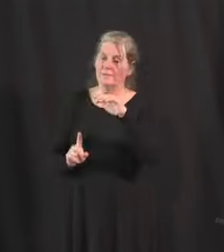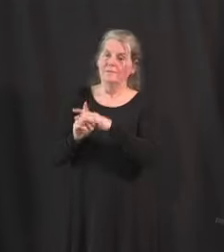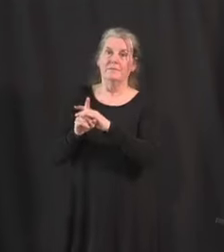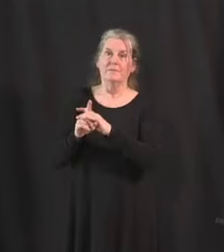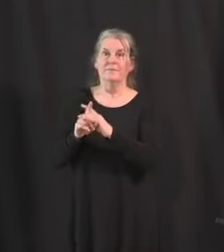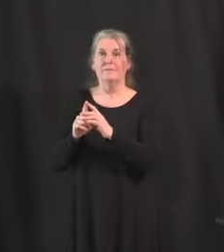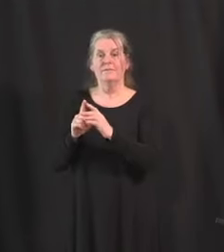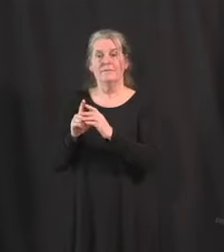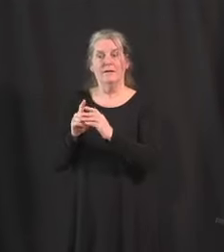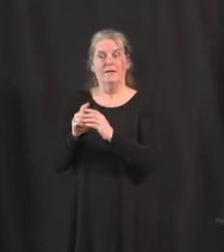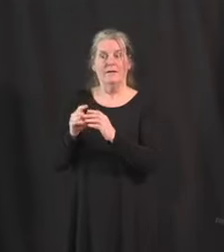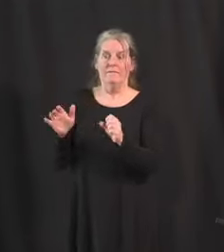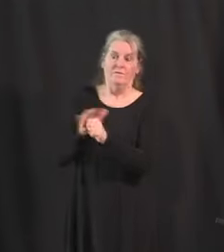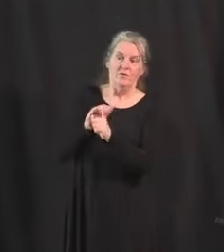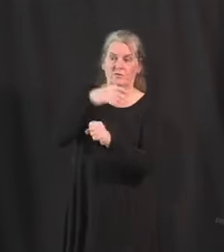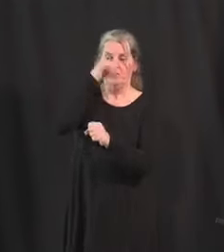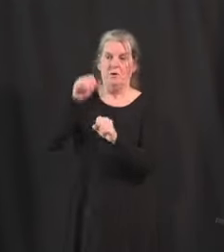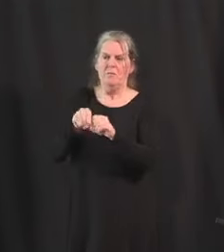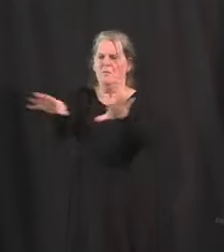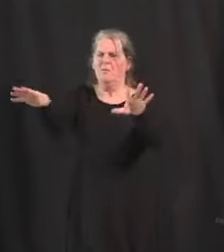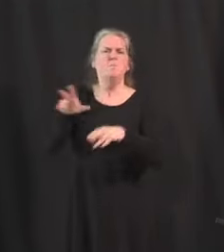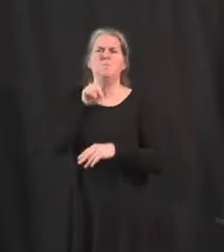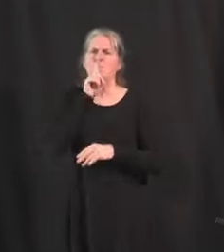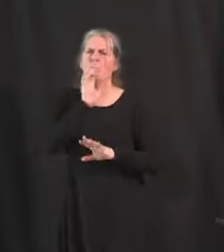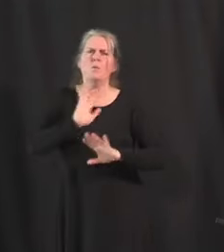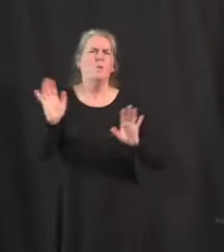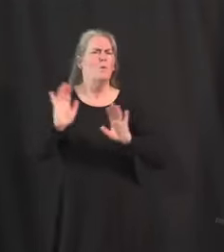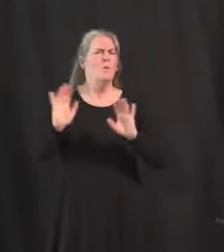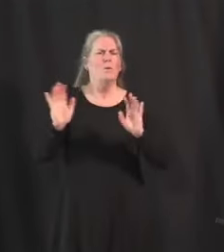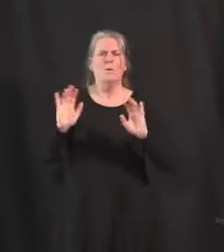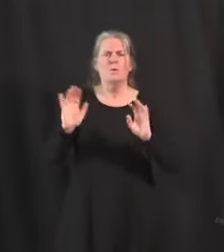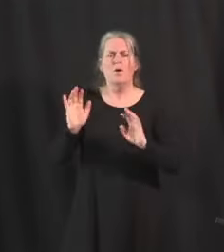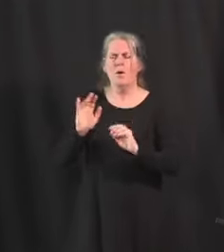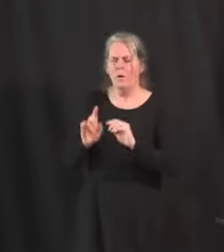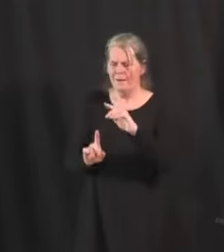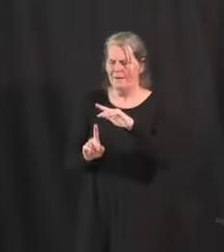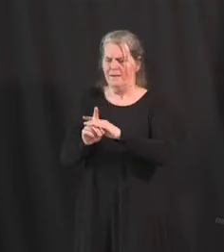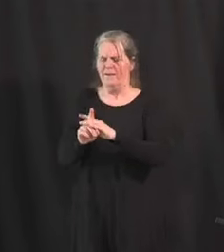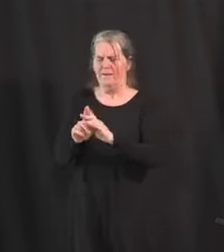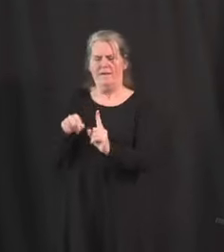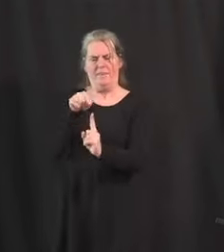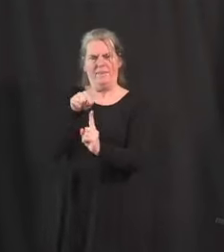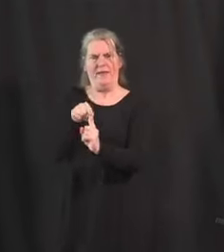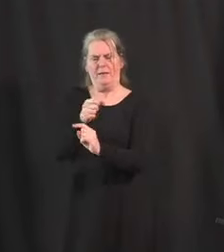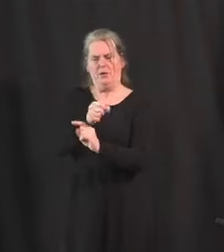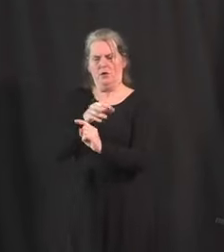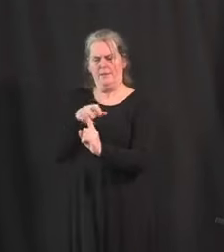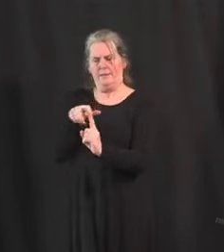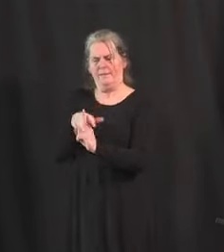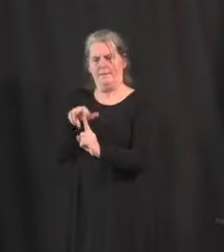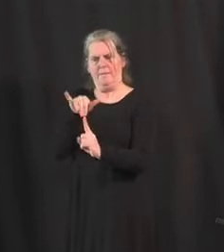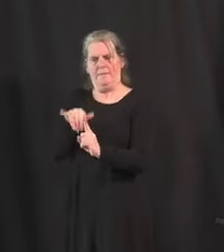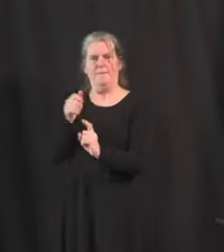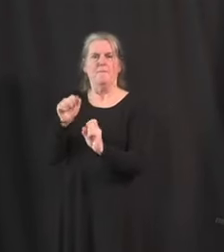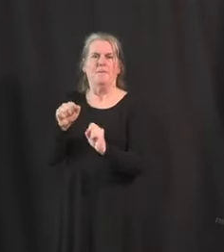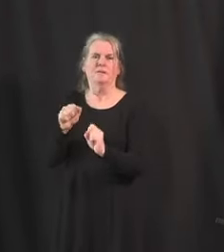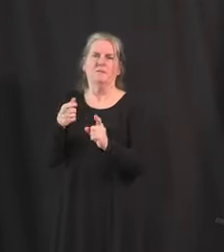THAT CASE AND MANAGING ANY CLUSTERS ASSOCIATED WITH THAT. THAT WOULD BE AN EARLY SIGNAL OF POSSIBLE COMMUNITY SPREAD.